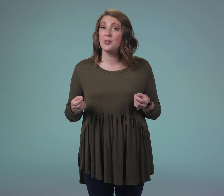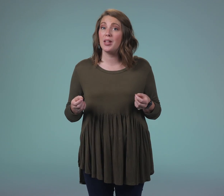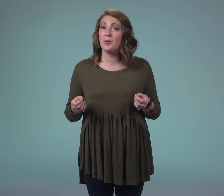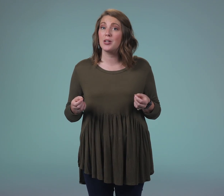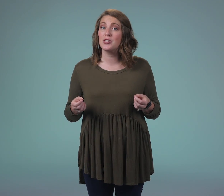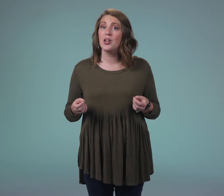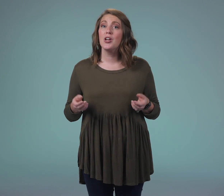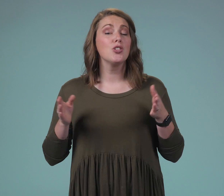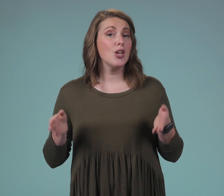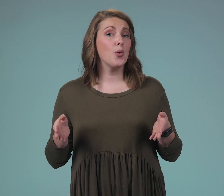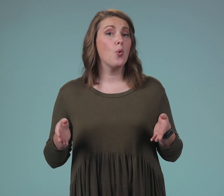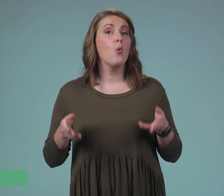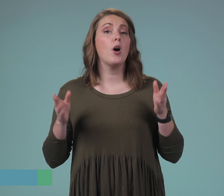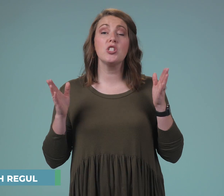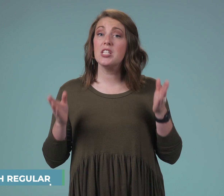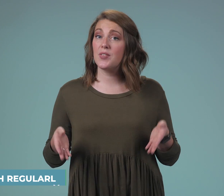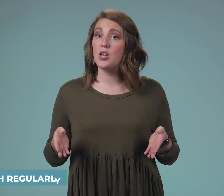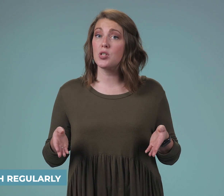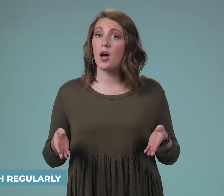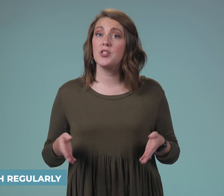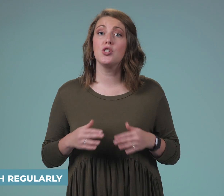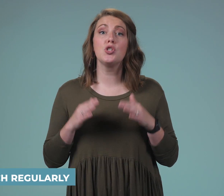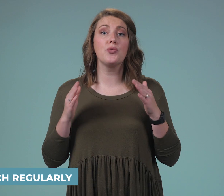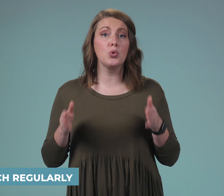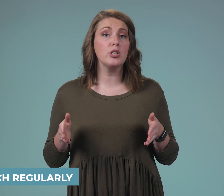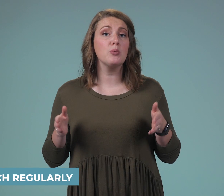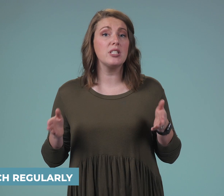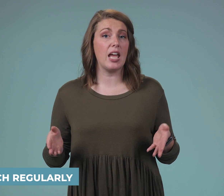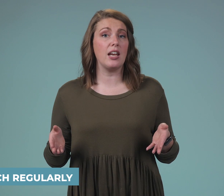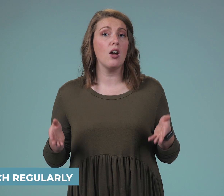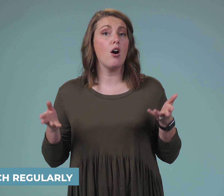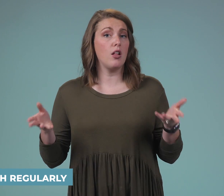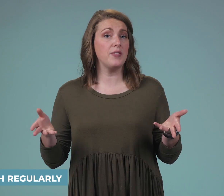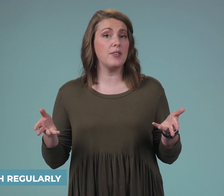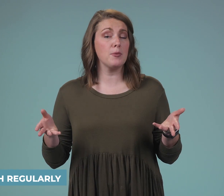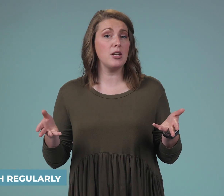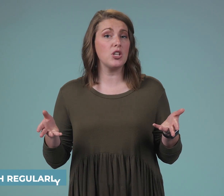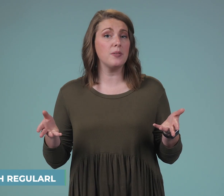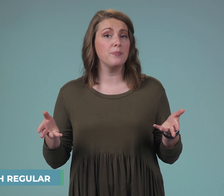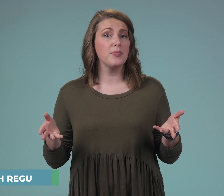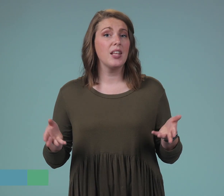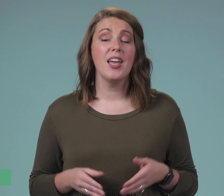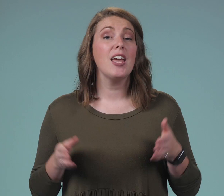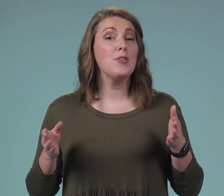new language so watch these videos often to fully retain all of the information. If you